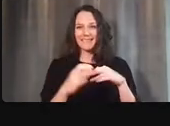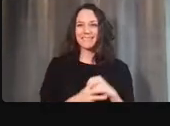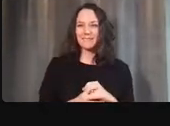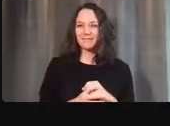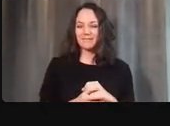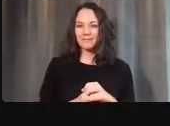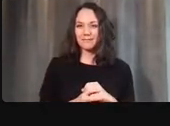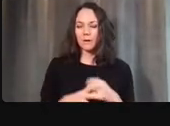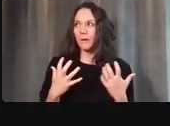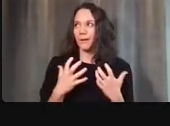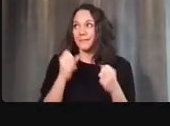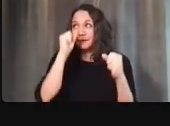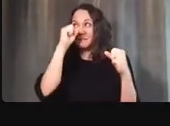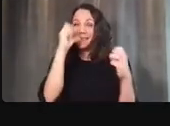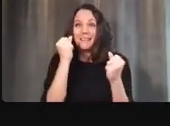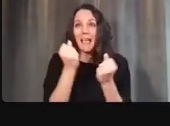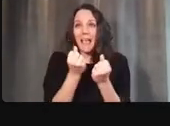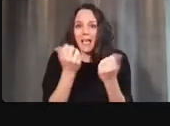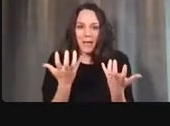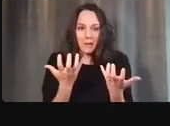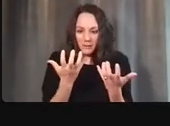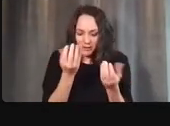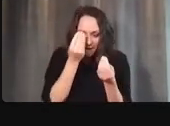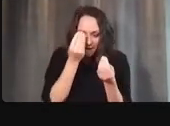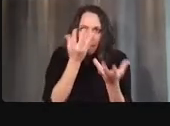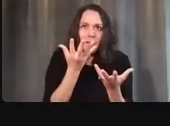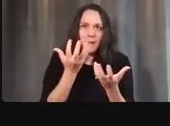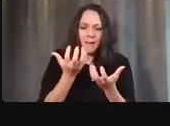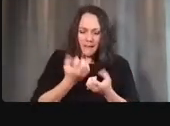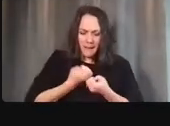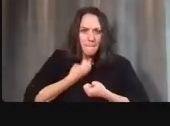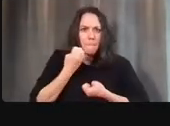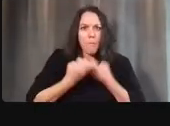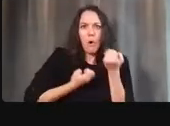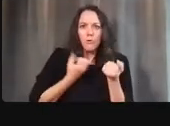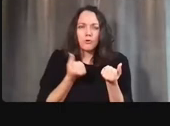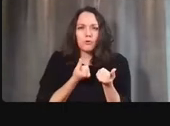and how much emotion can be translated in such a little bit of time